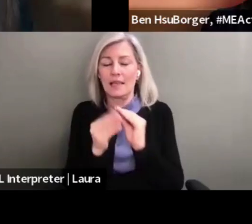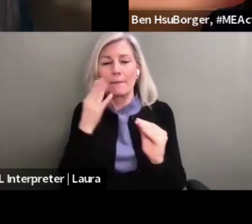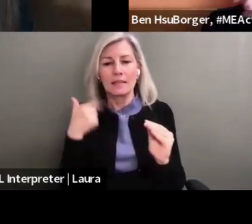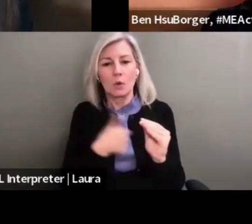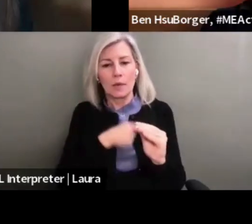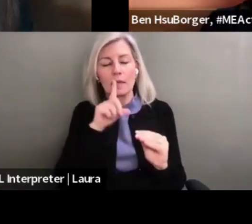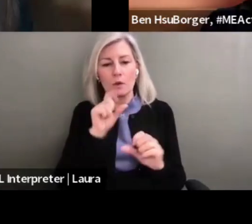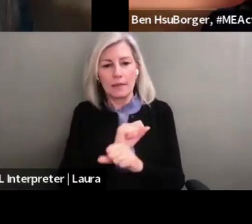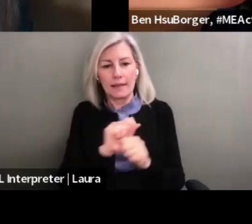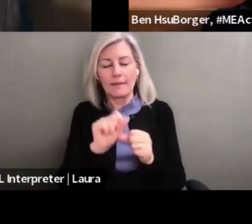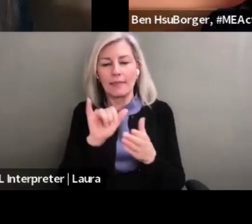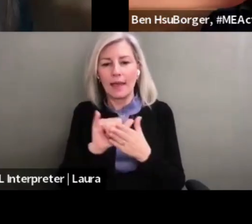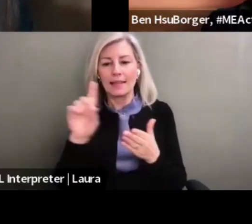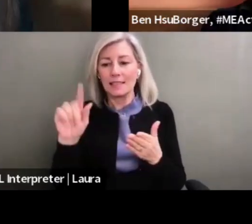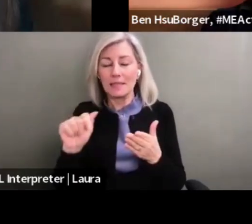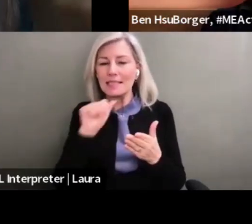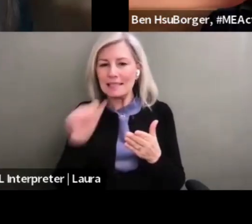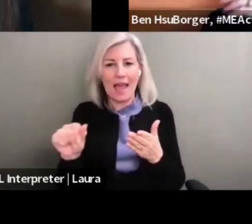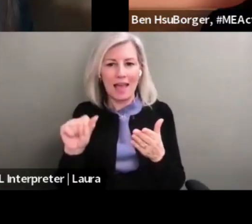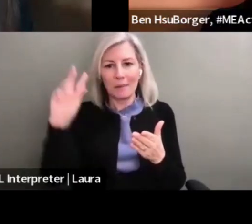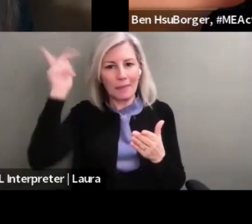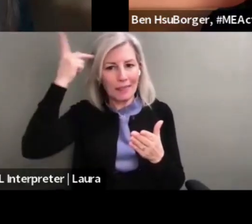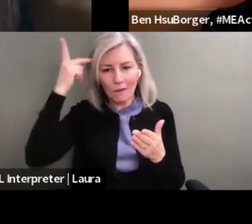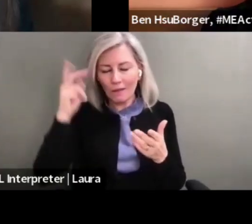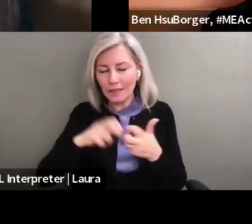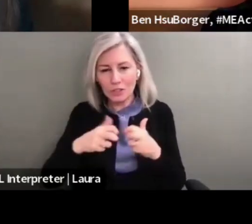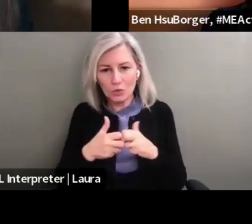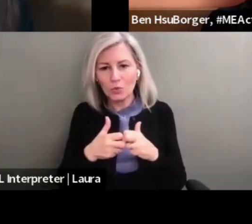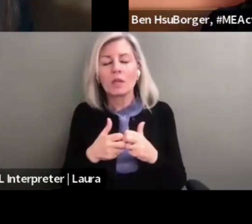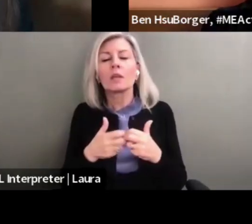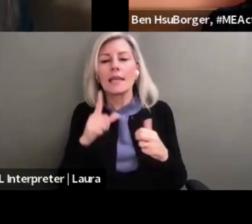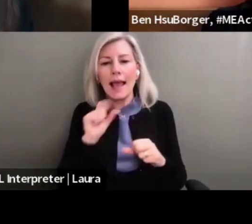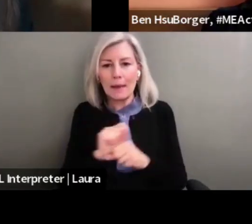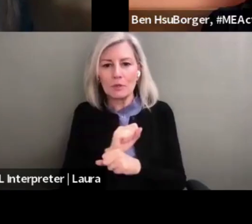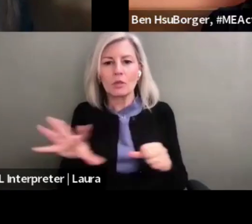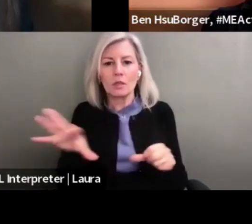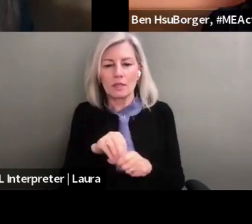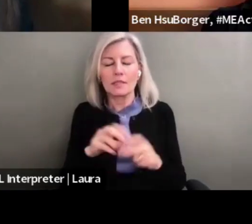We have to build the case that, if there were any unintentional reductions in services or eliminations,